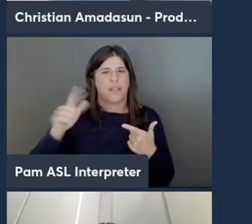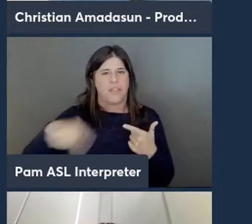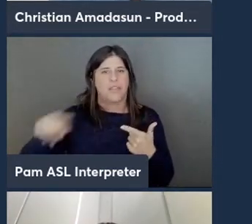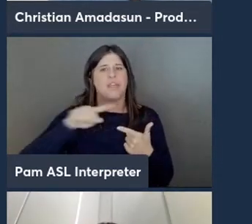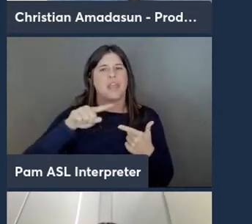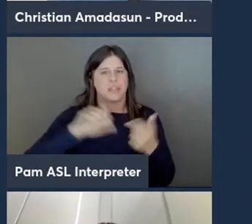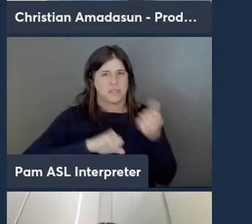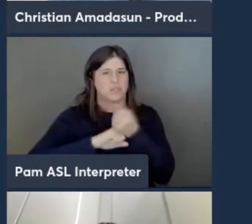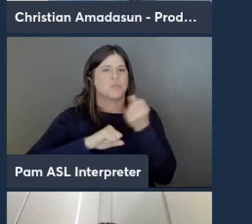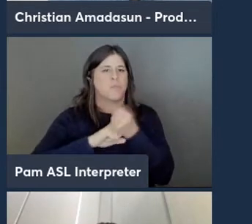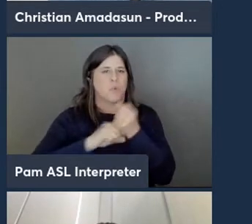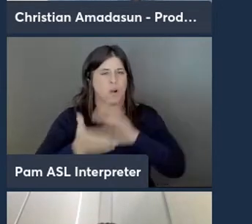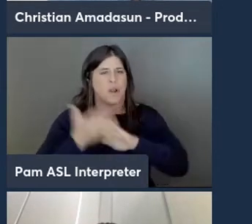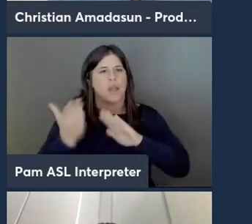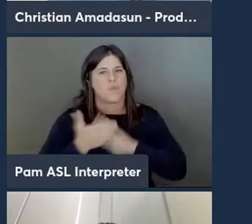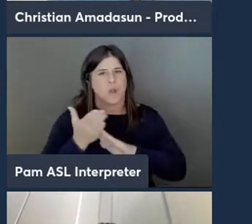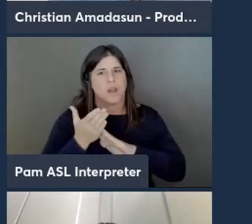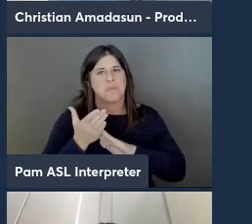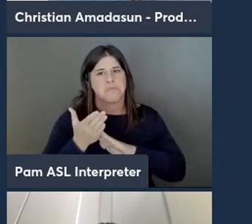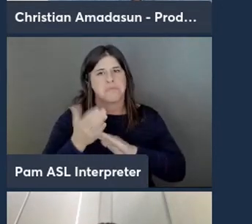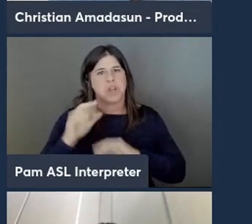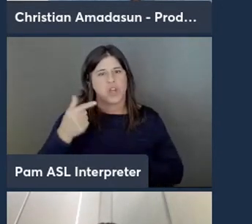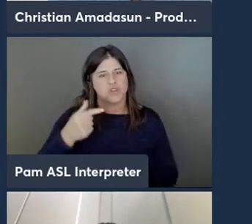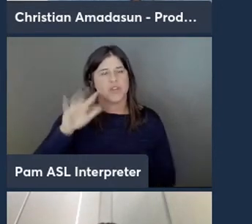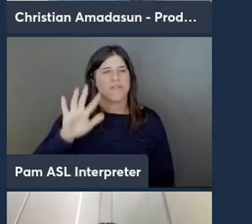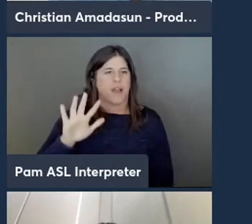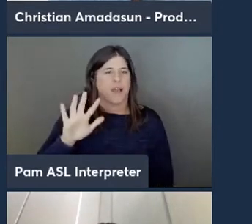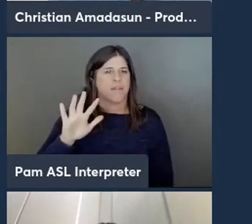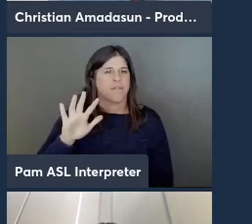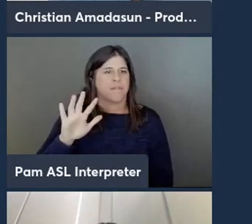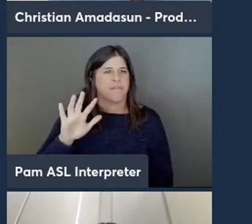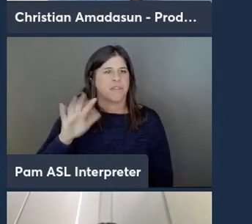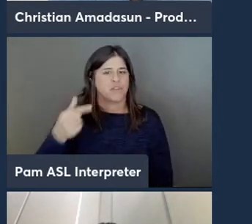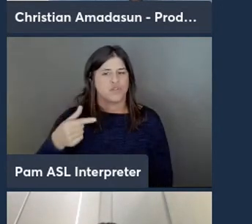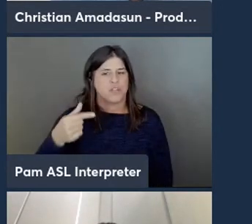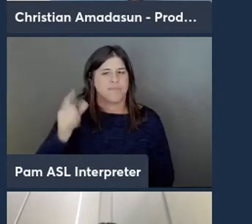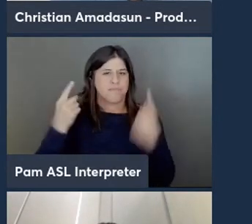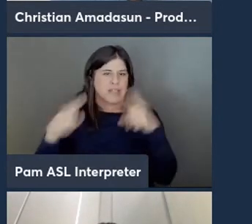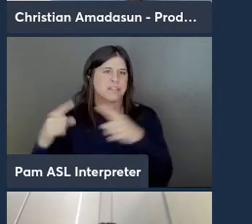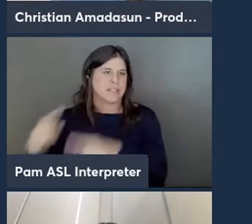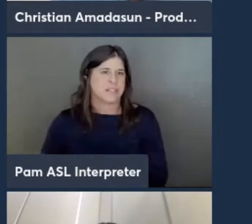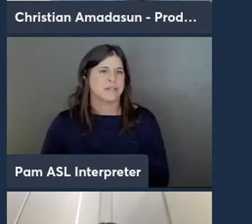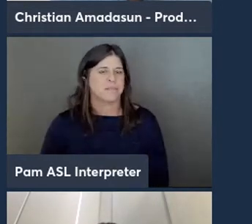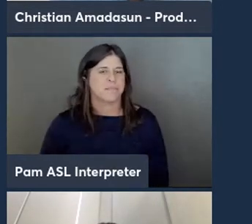and run on G5g instances. That's wonderful.